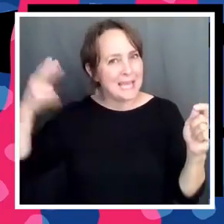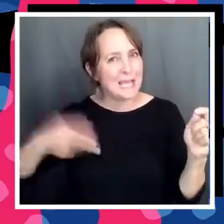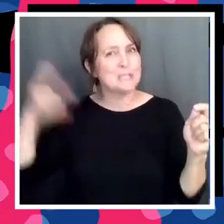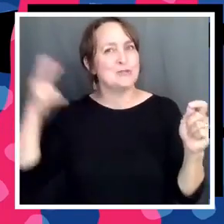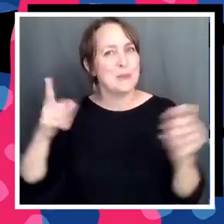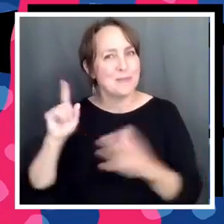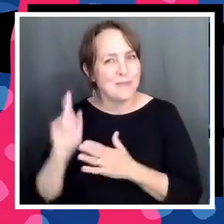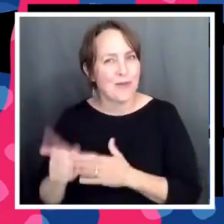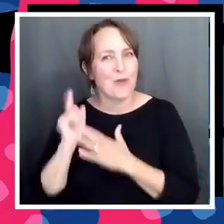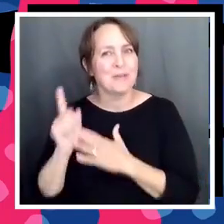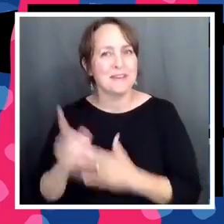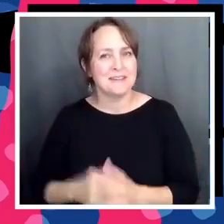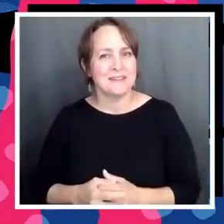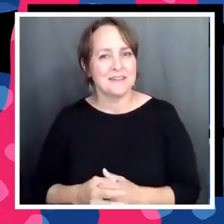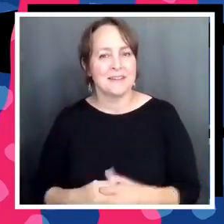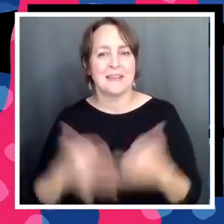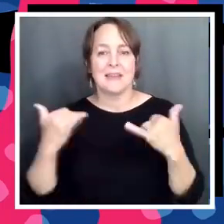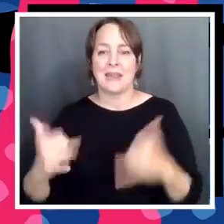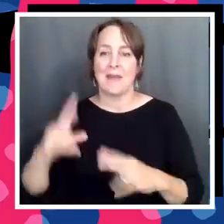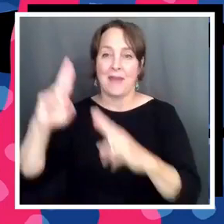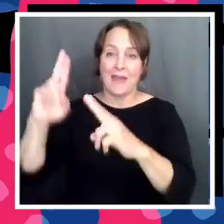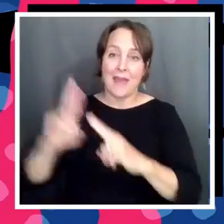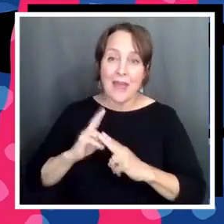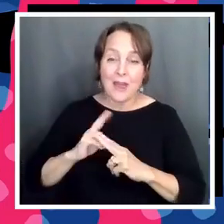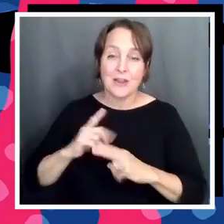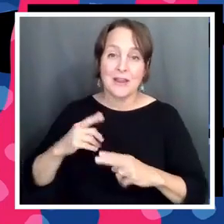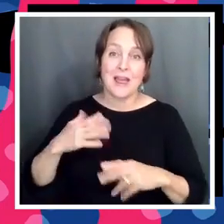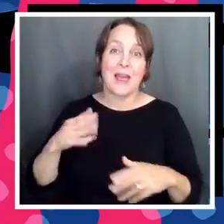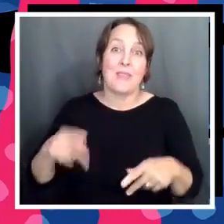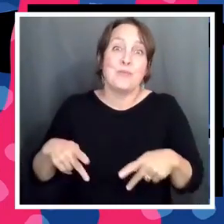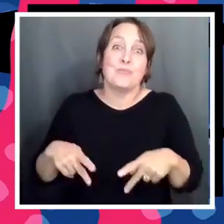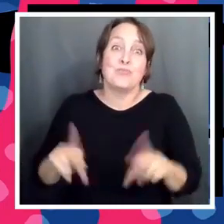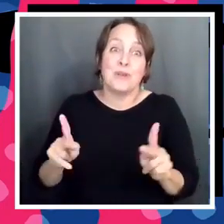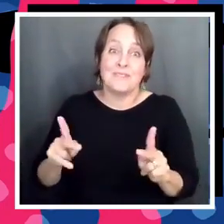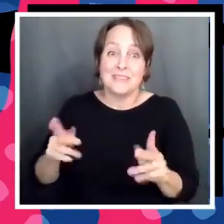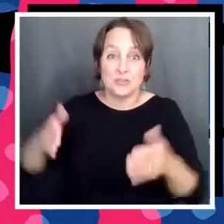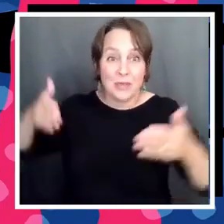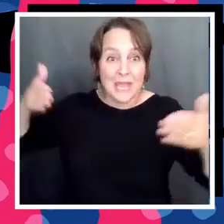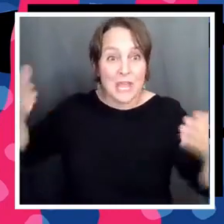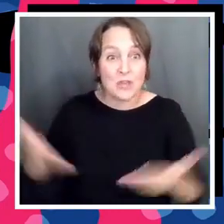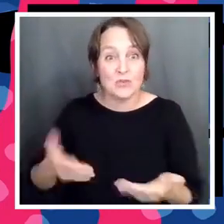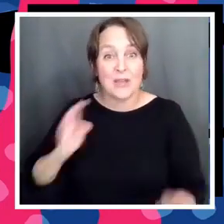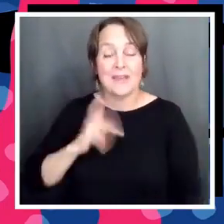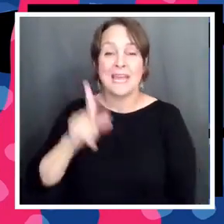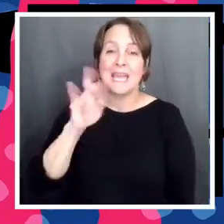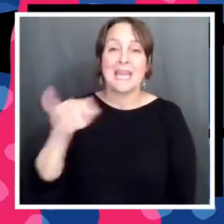DIFFICULT TIMES. WE WANT TO TAKE A PAUSE TODAY BECAUSE THIS IS A HISTORIC